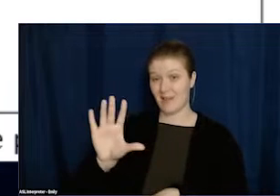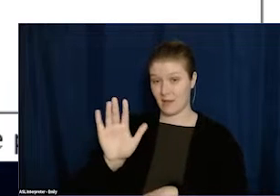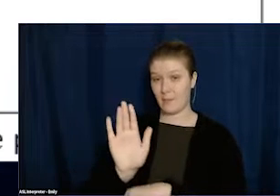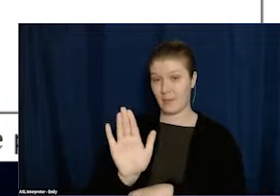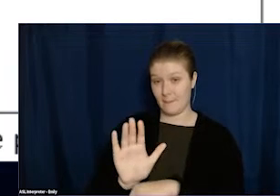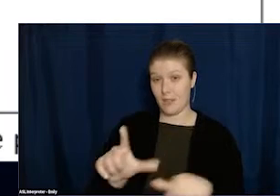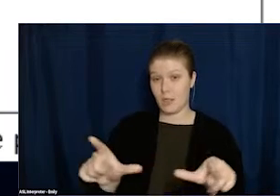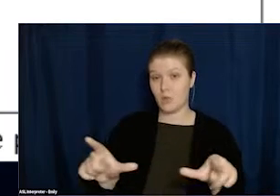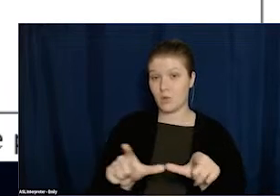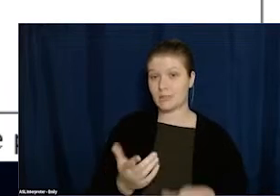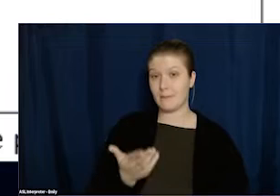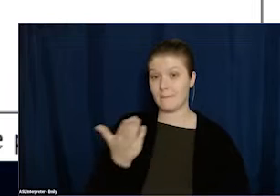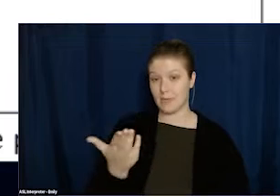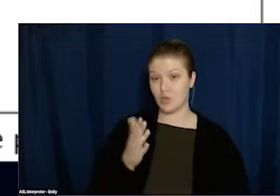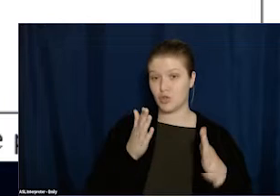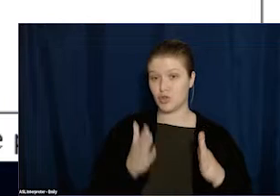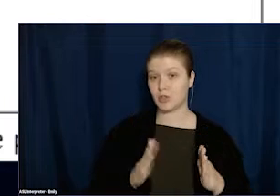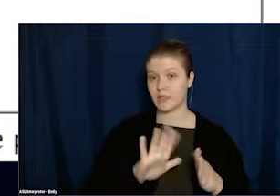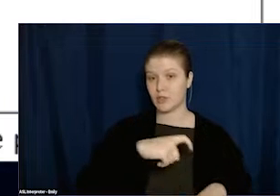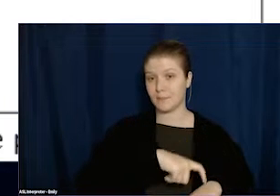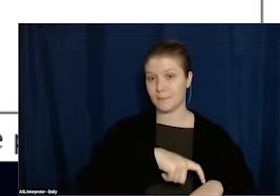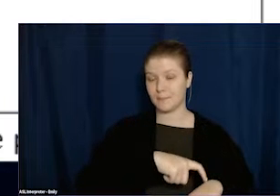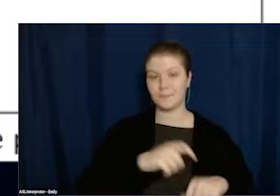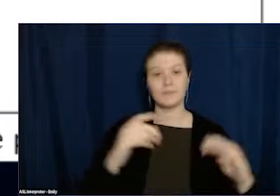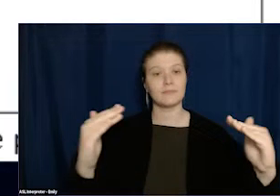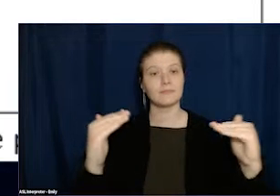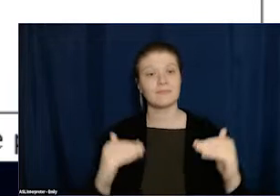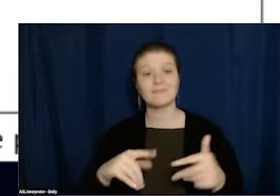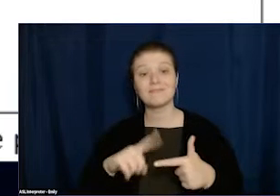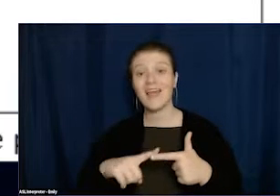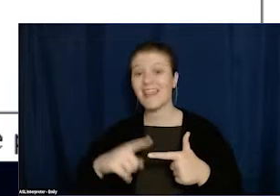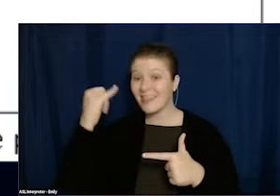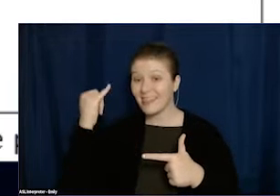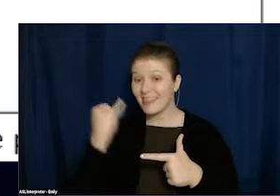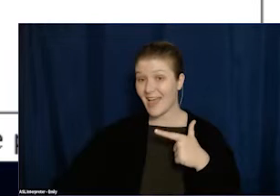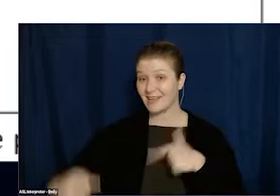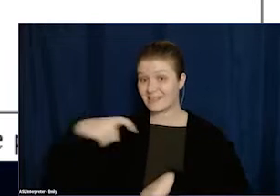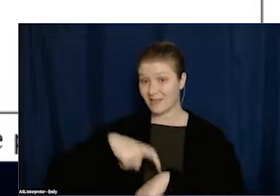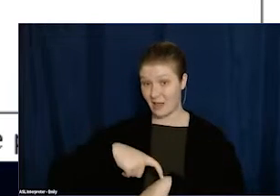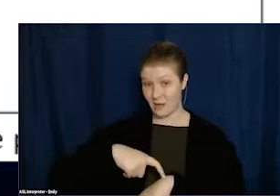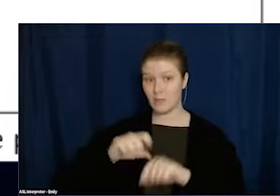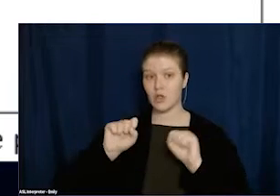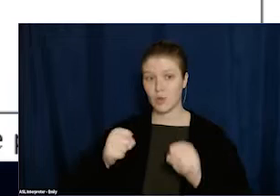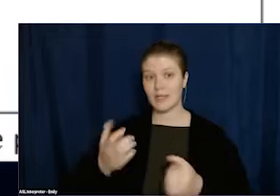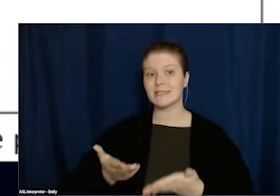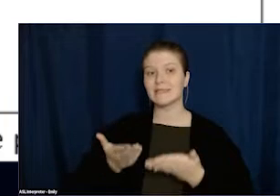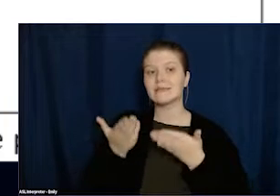The last time you can edit a FastLane submitted proposal in FastLane -- So if you submitted a proposal today, for example,